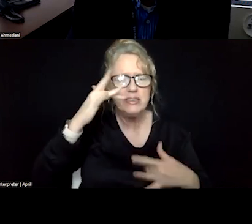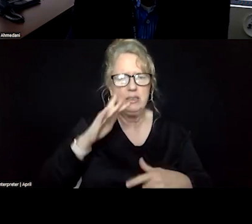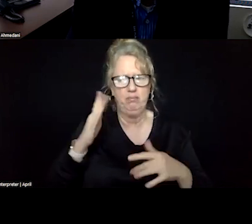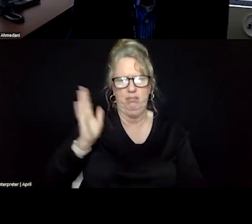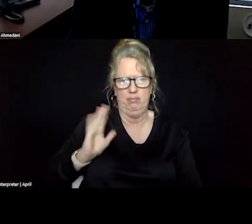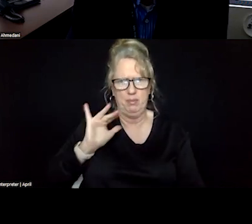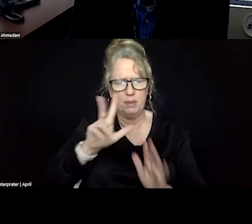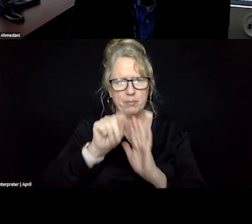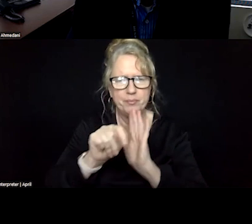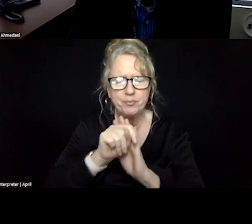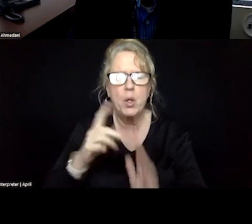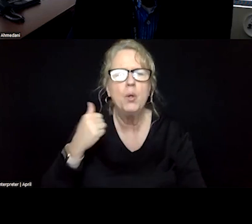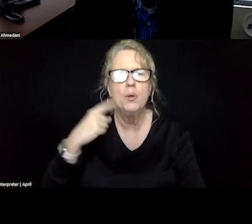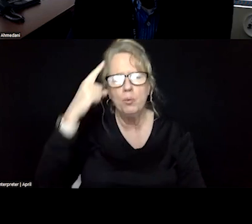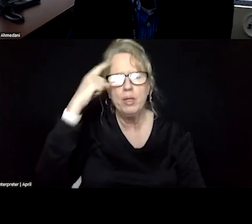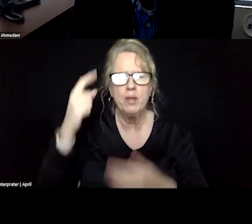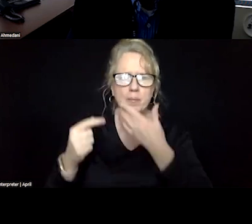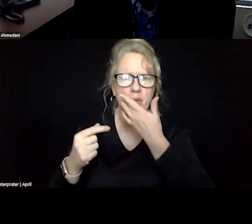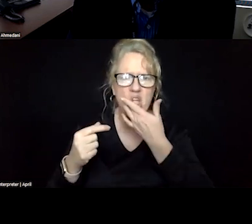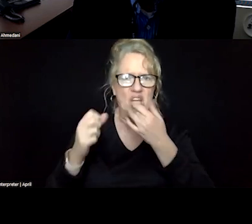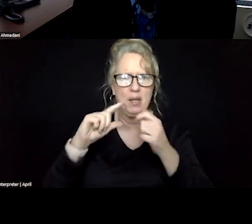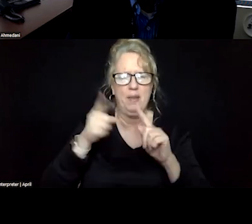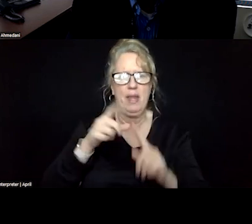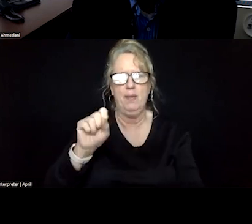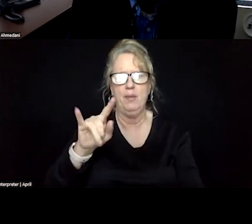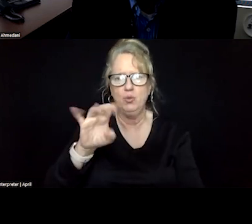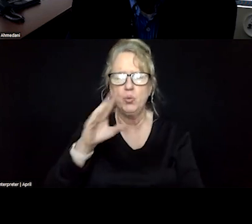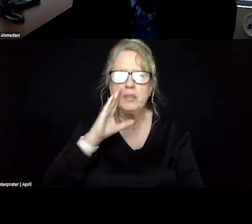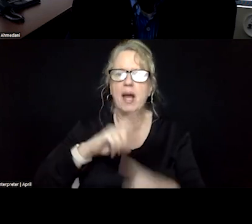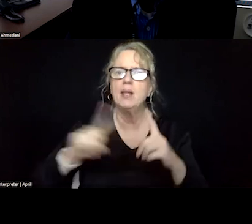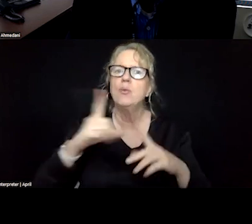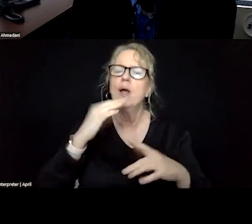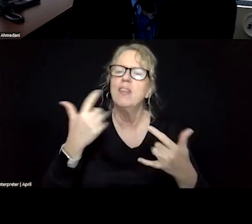WE THOUGHT THAT SUICIDE WAS A FACTOR OF DEPRESSION, OR SYMPTOM OF